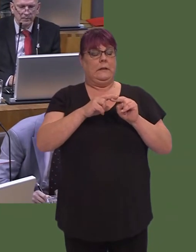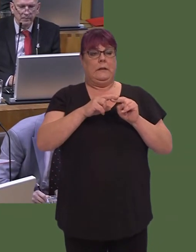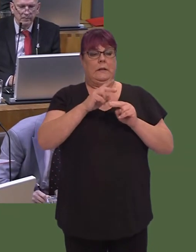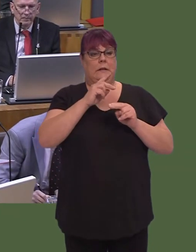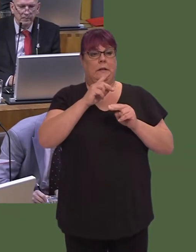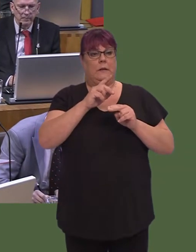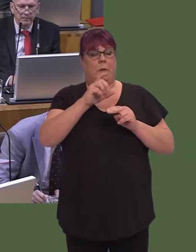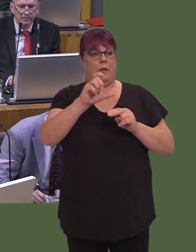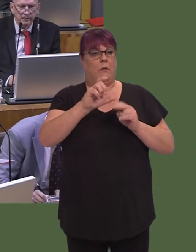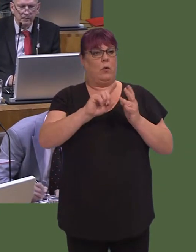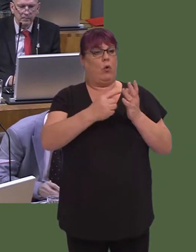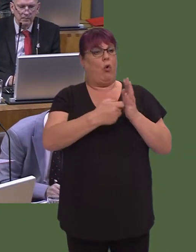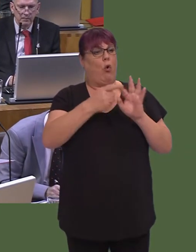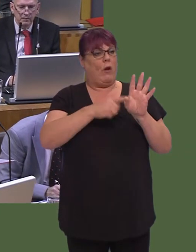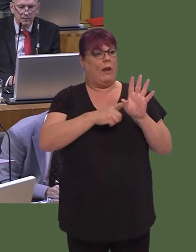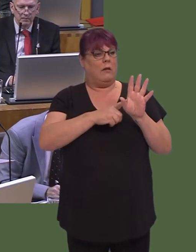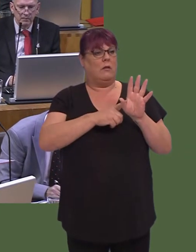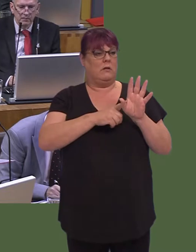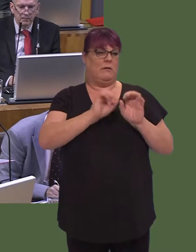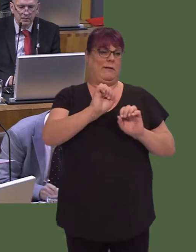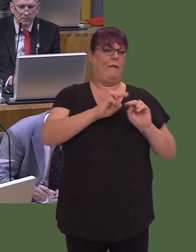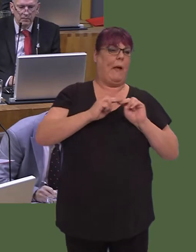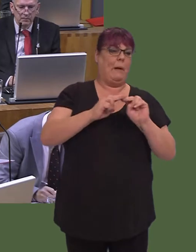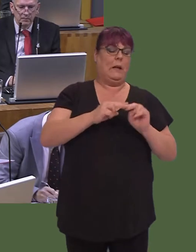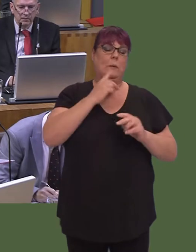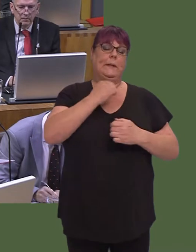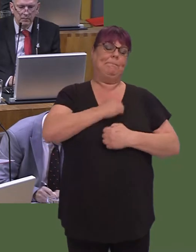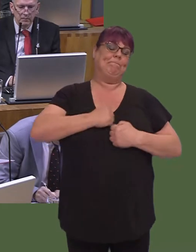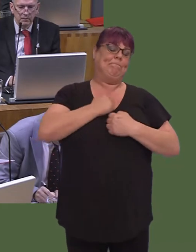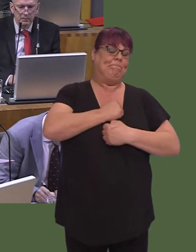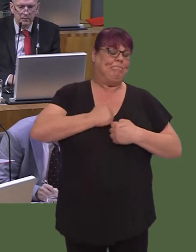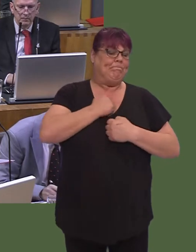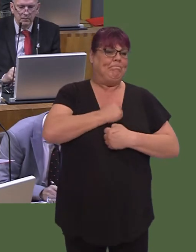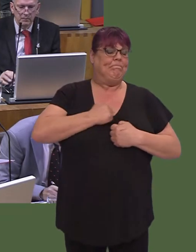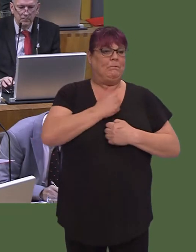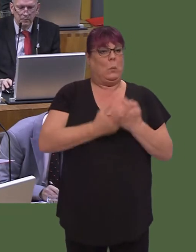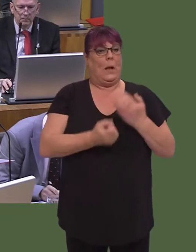i'r teulu a hefyd i'r gymuned oll. Felly, a gaf i hefyd ymuno ag ef ynglyn ‚ hynny?